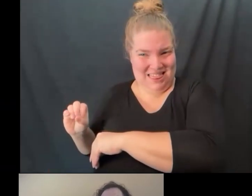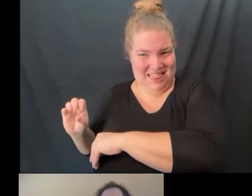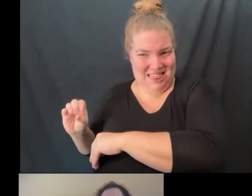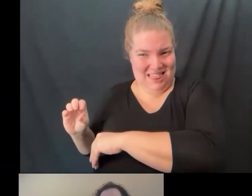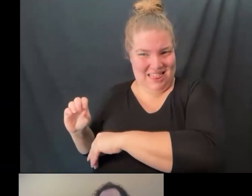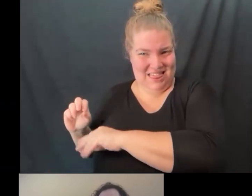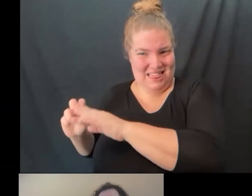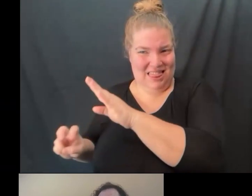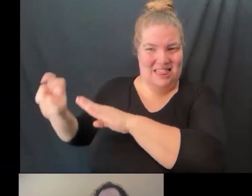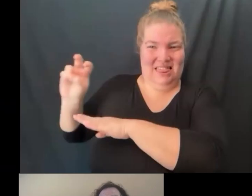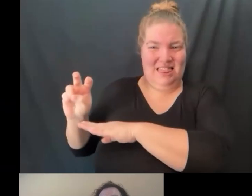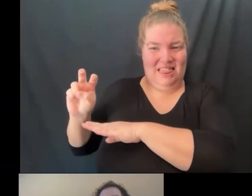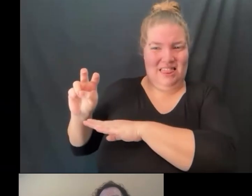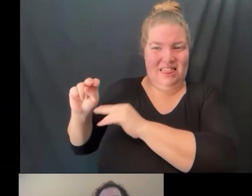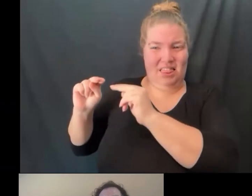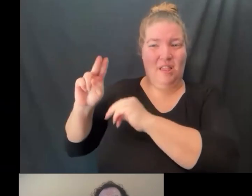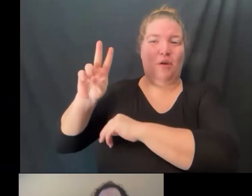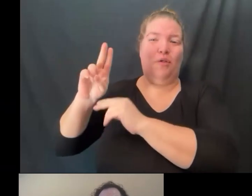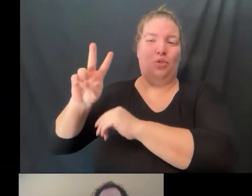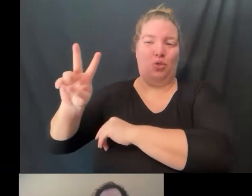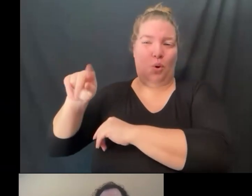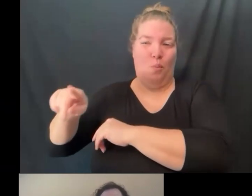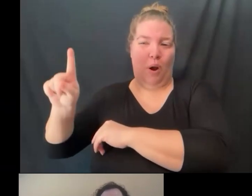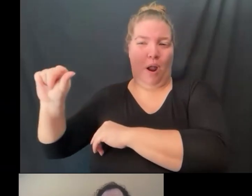to bring a product to WCAG 2.1 AA conformance.